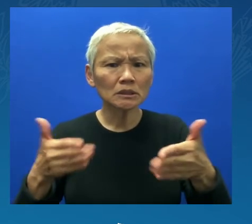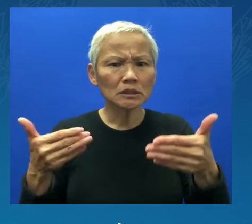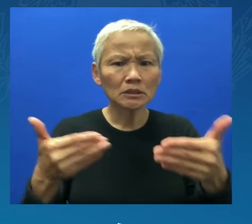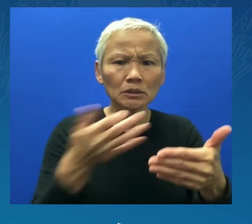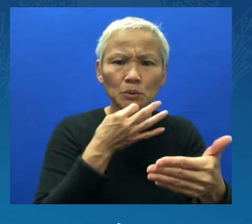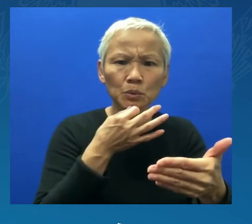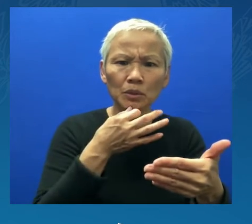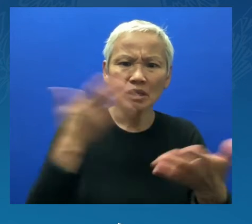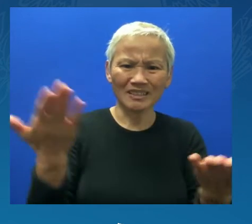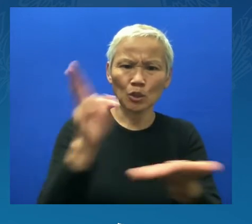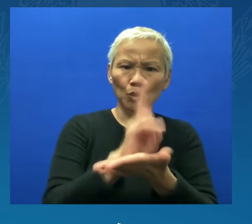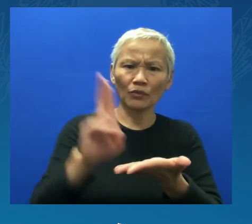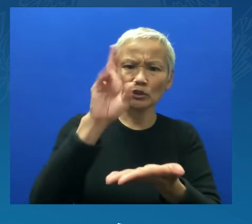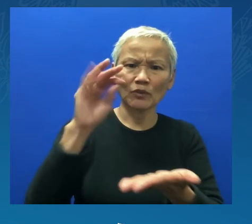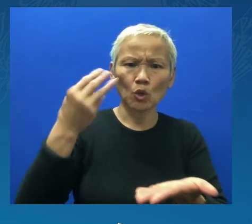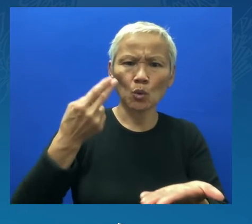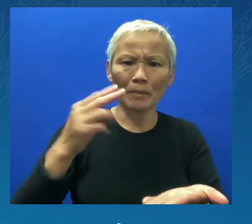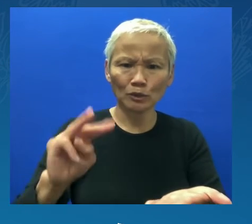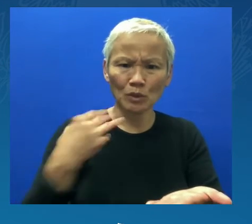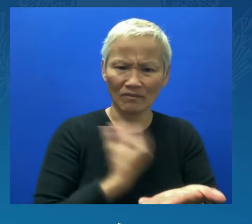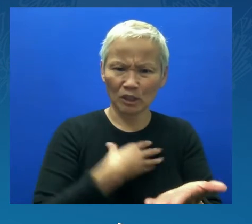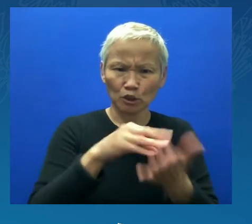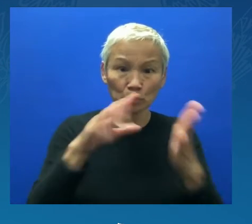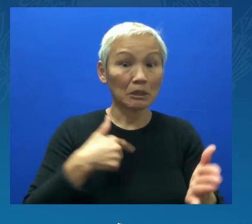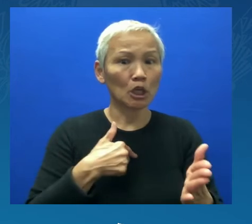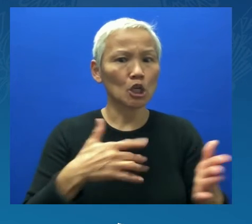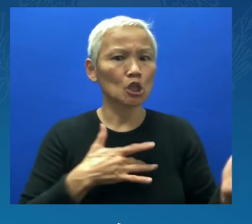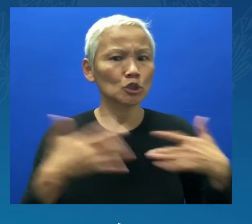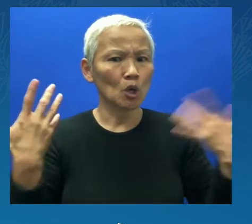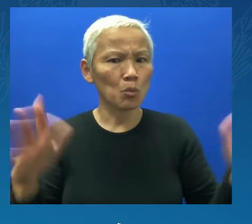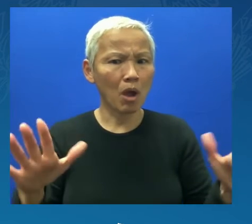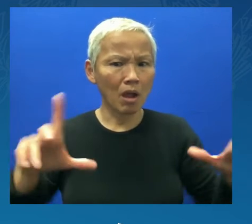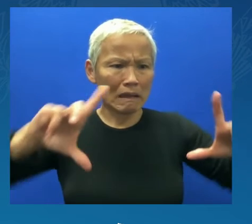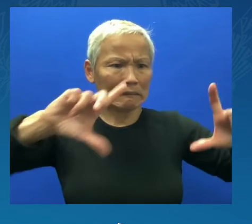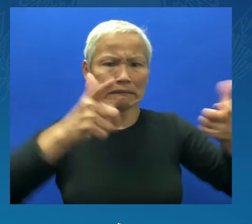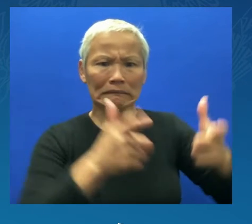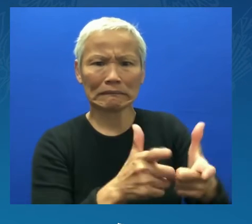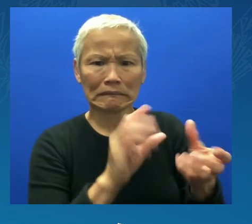The Vice President: Yeah. It's a -- it's a very big issue. I am -- among the groups that I've been convening,